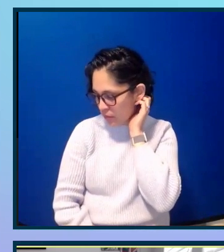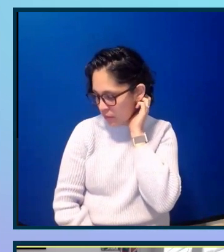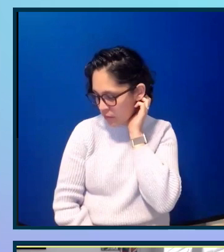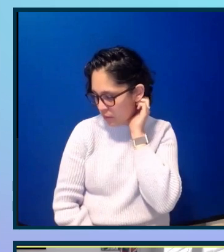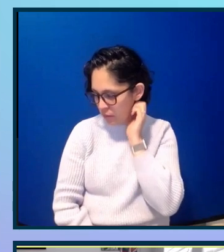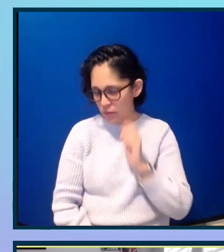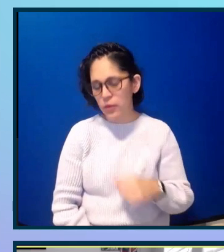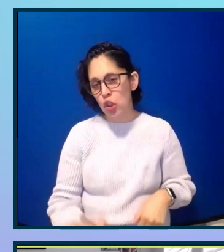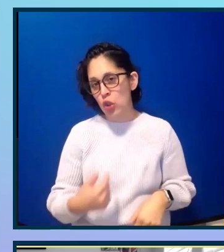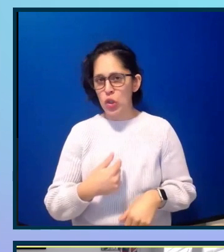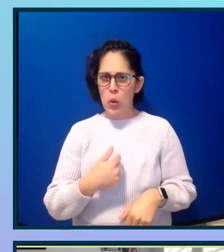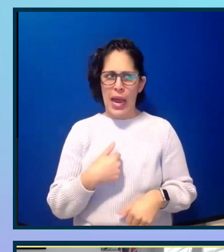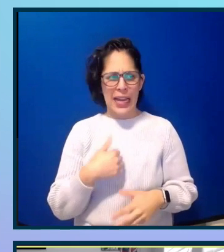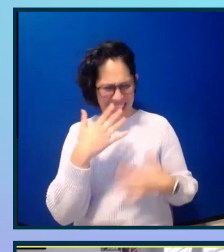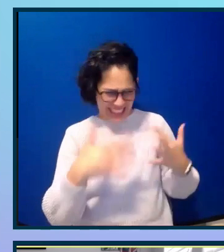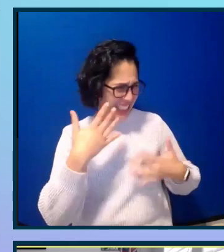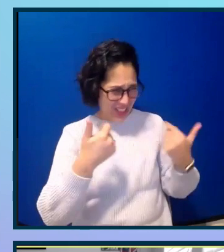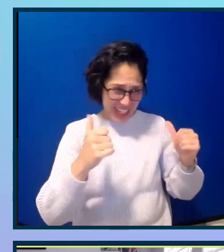search features in order to get to your content,